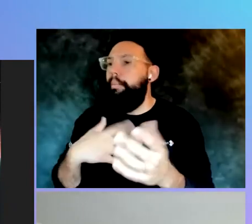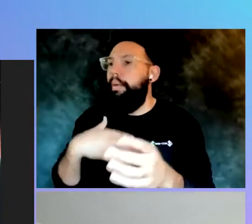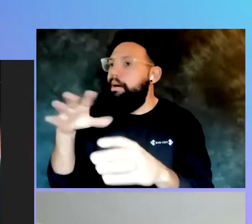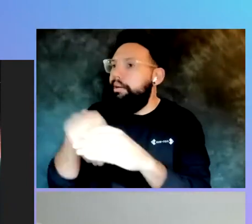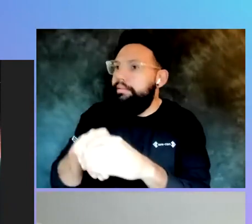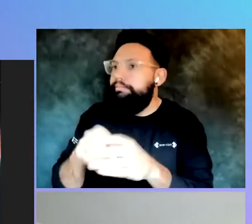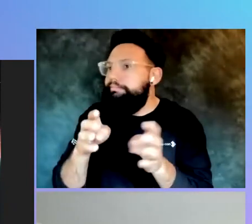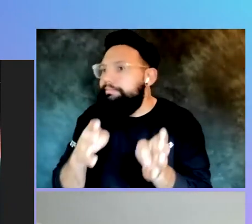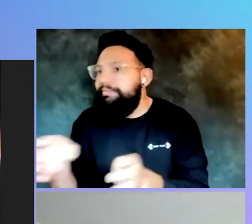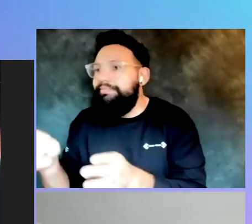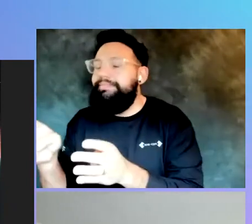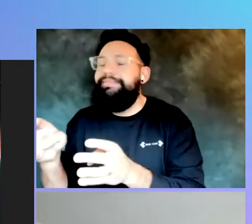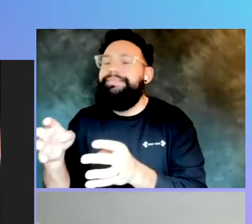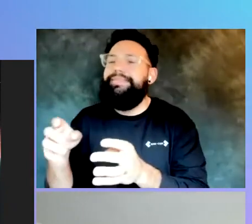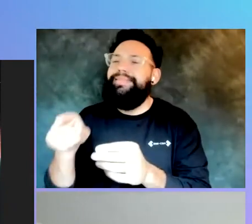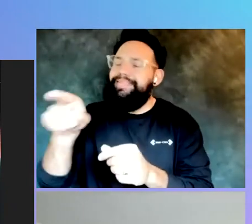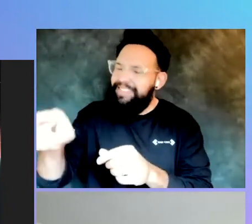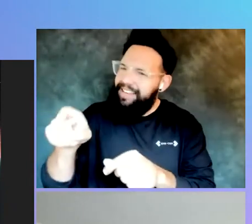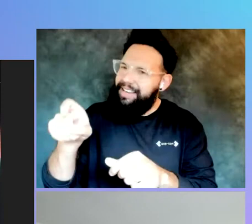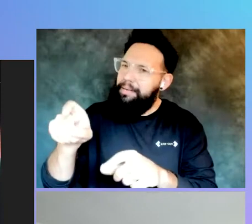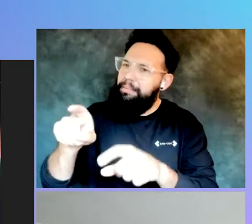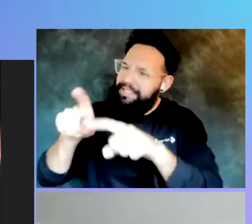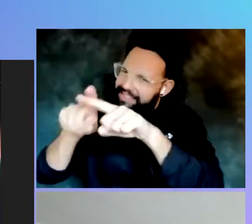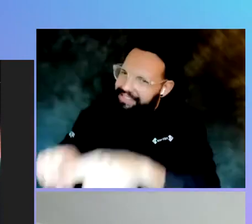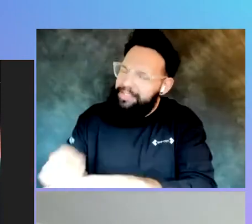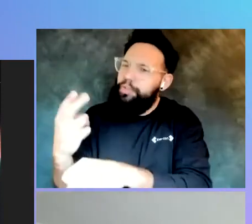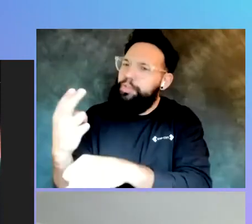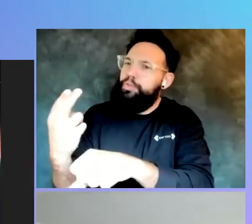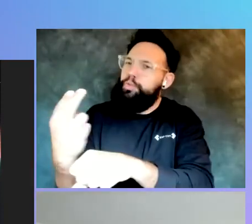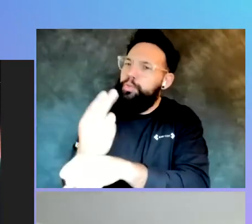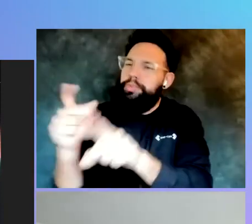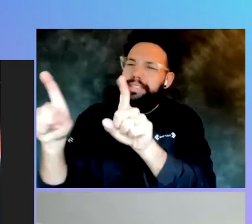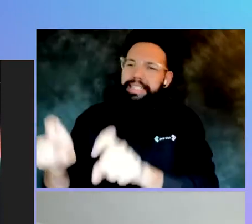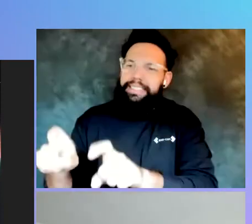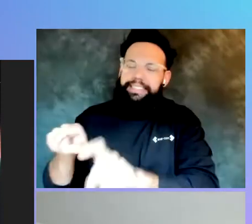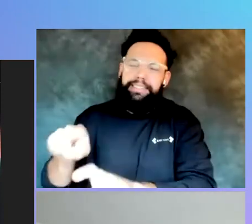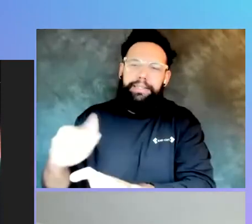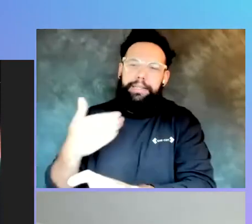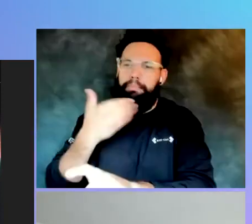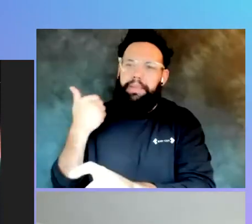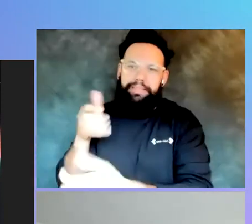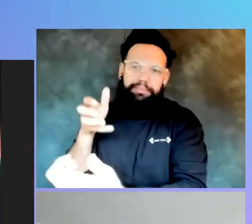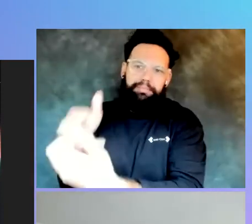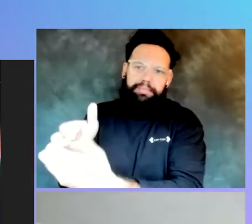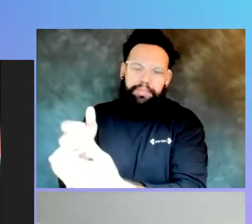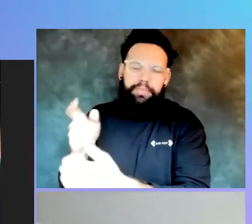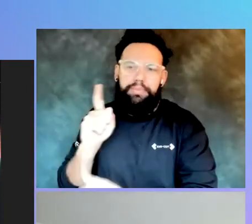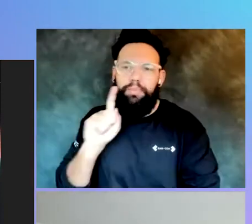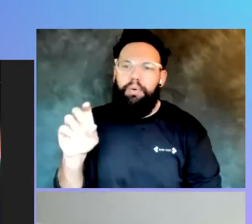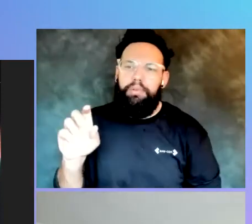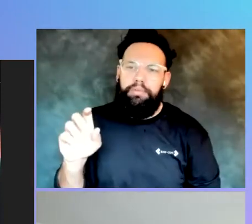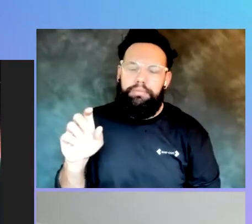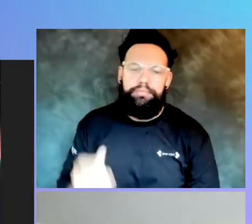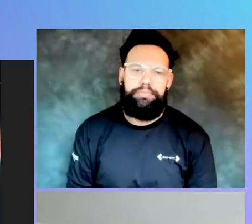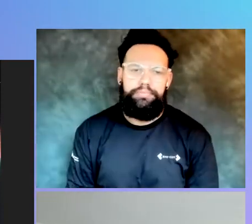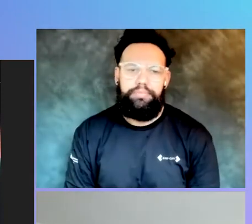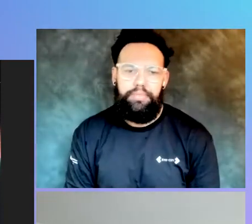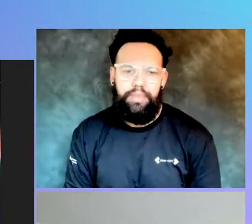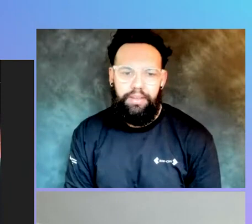prevalent to ensure the best outcomes. Let's take a look at a